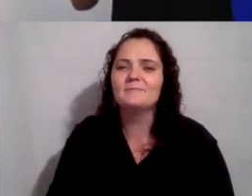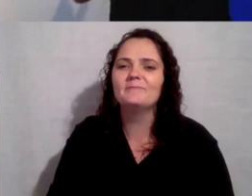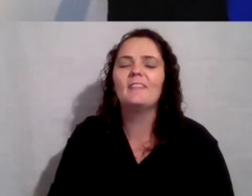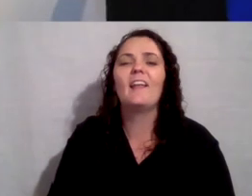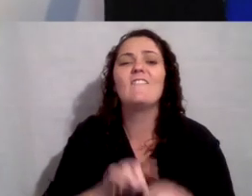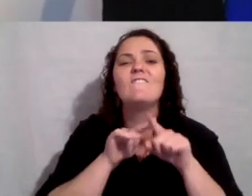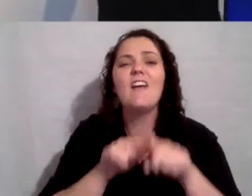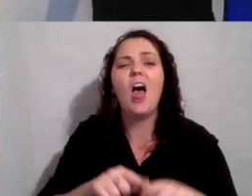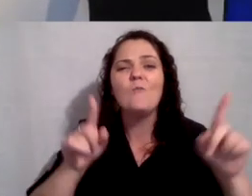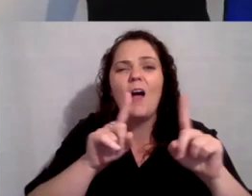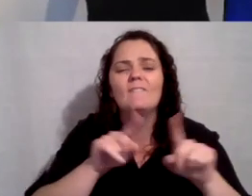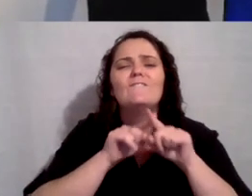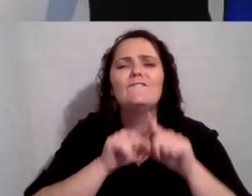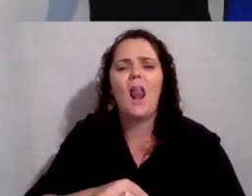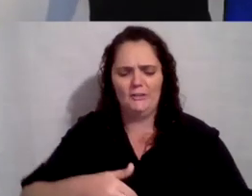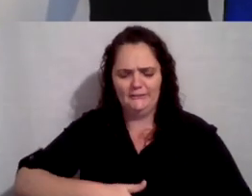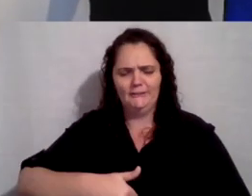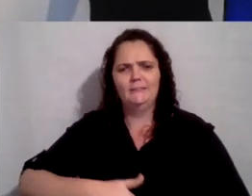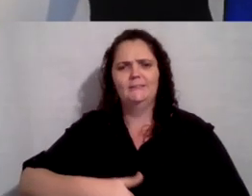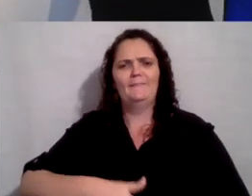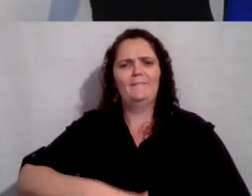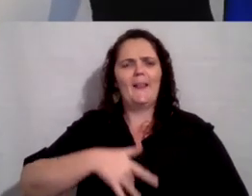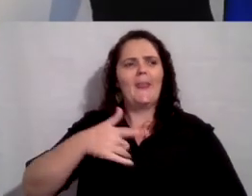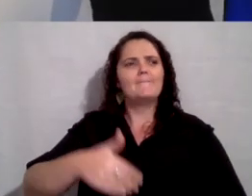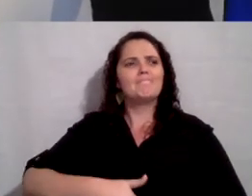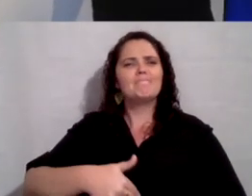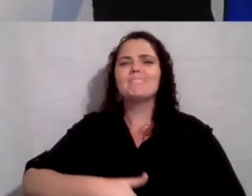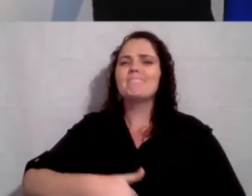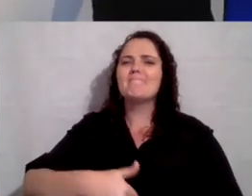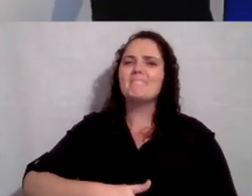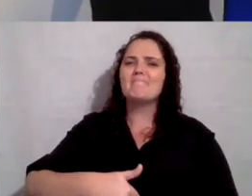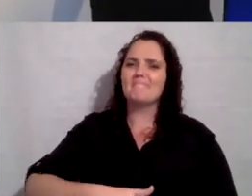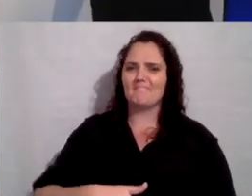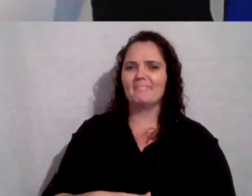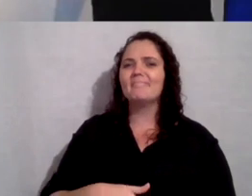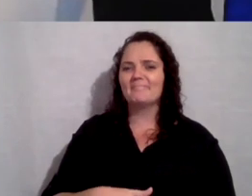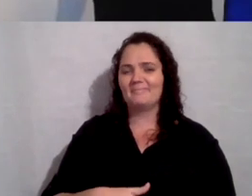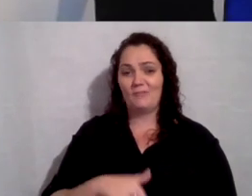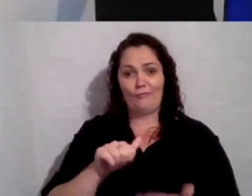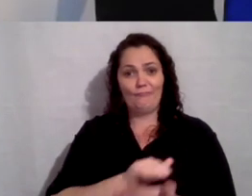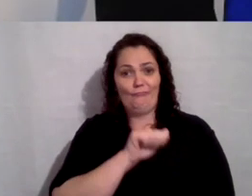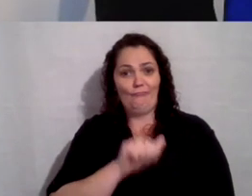more than anything, follow your gut, be intuitive alright there's no proper way to do this, it's all your